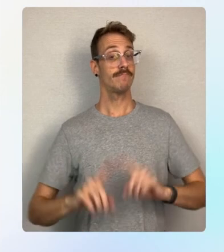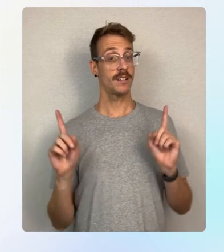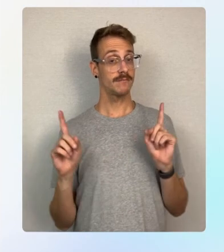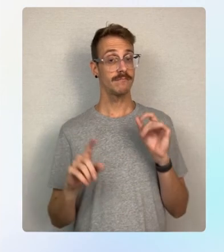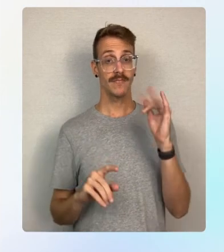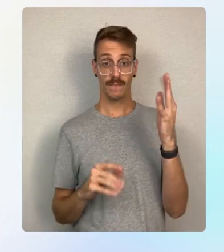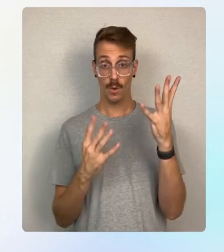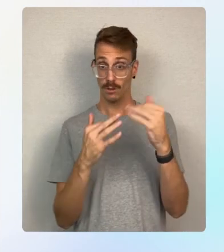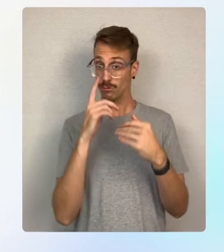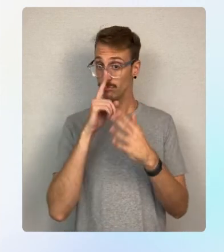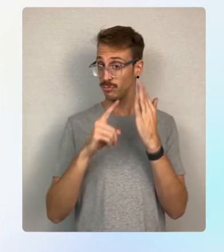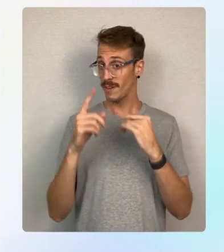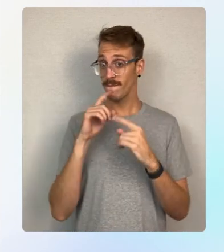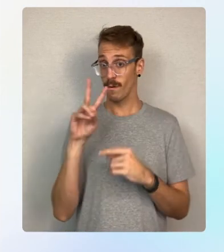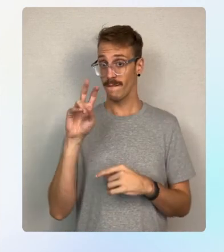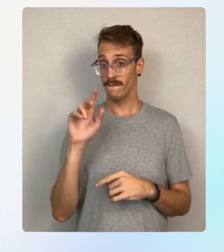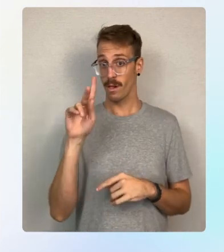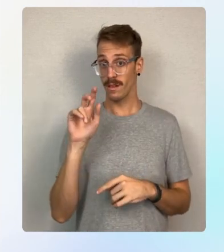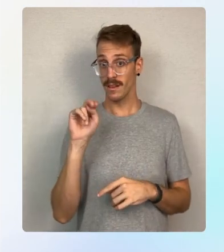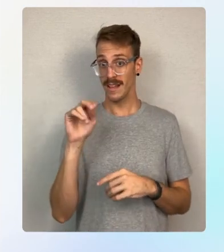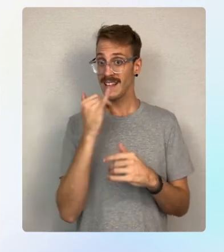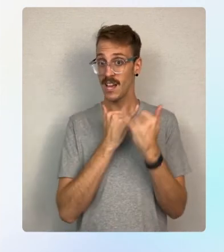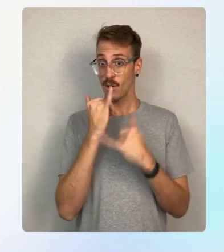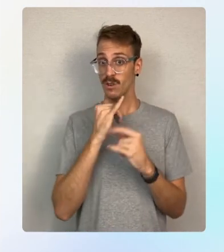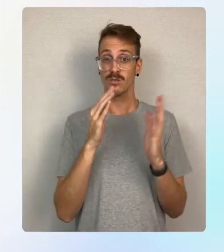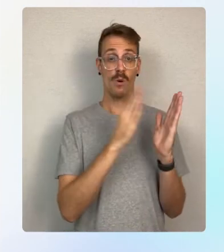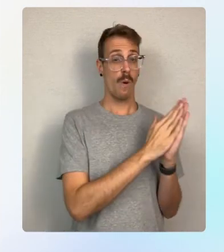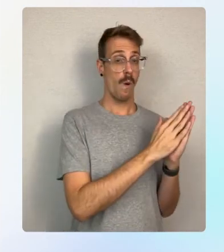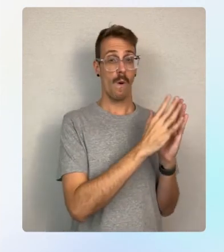But if you want to check for Vulkan Errors over the span